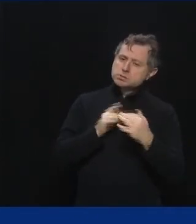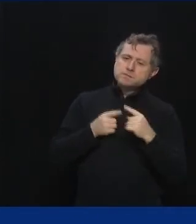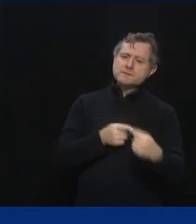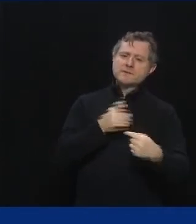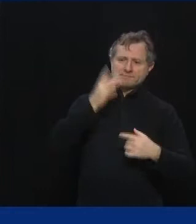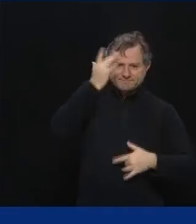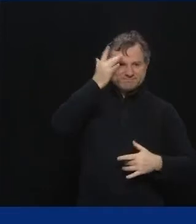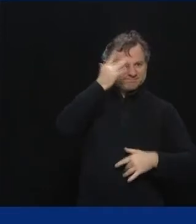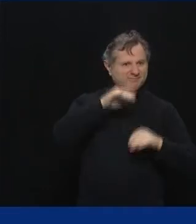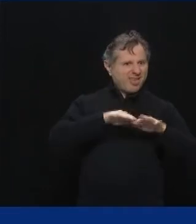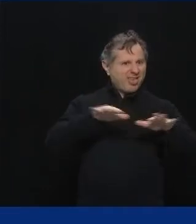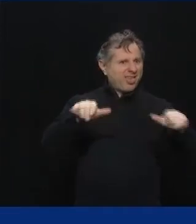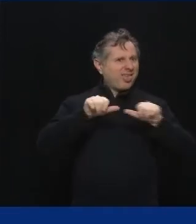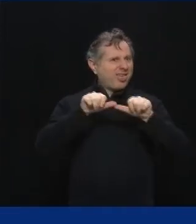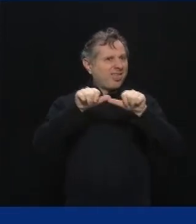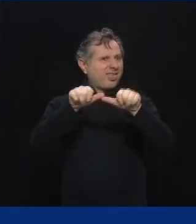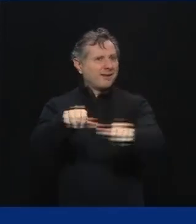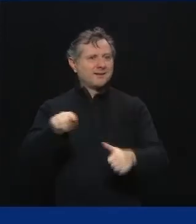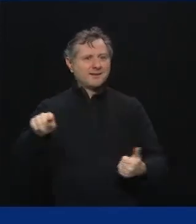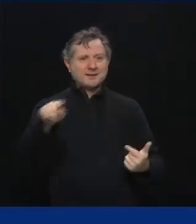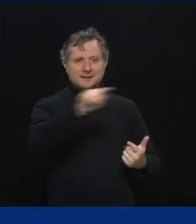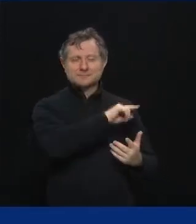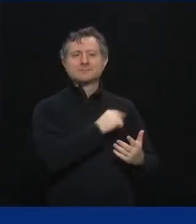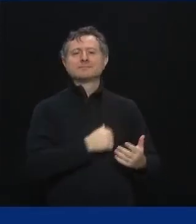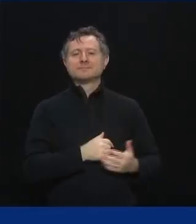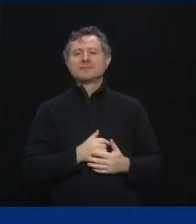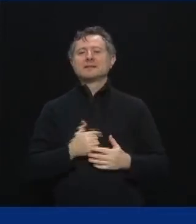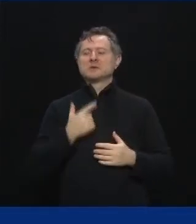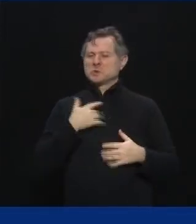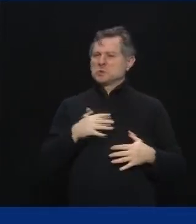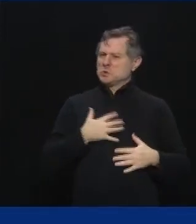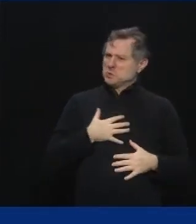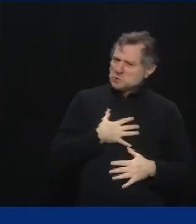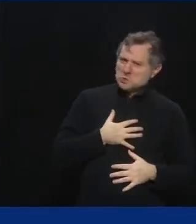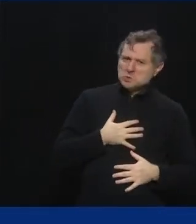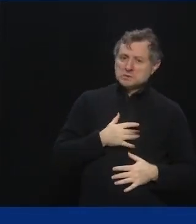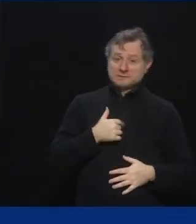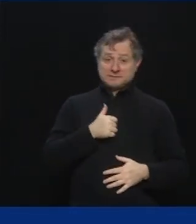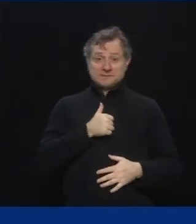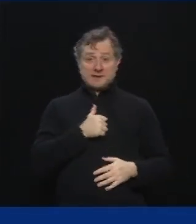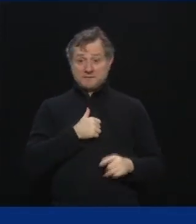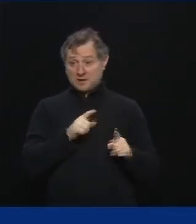INFORMATION ON THAT AS SOON AS POSSIBLE. THERE'S BEEN A LOT OF COVERAGE ON WHAT IS KNOWN AS LONG HAULERS